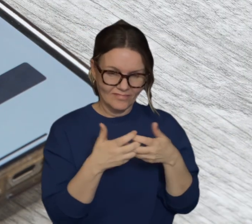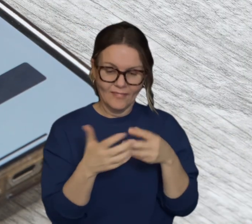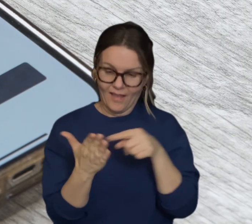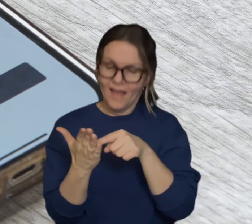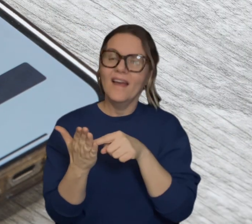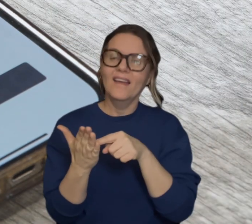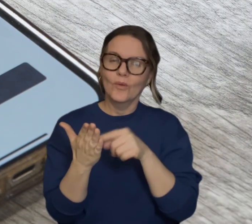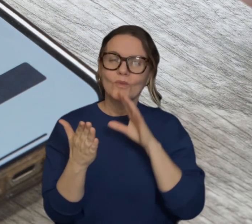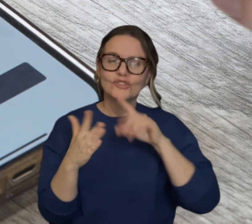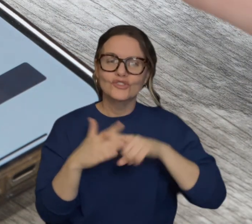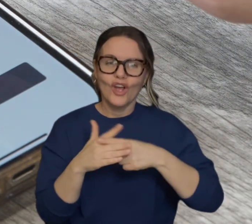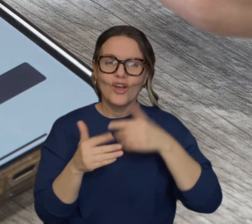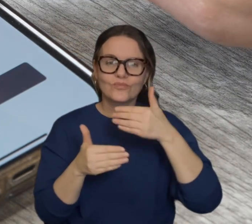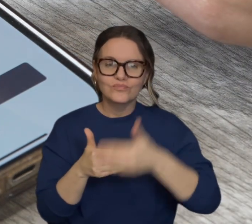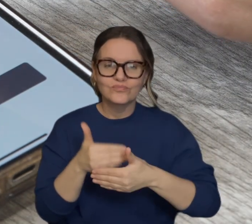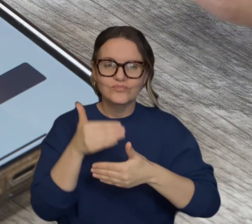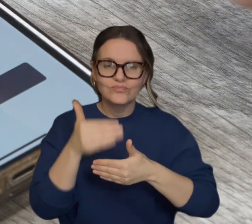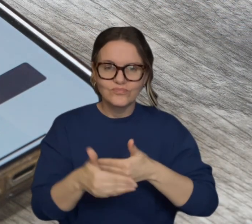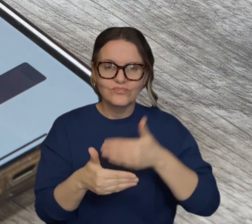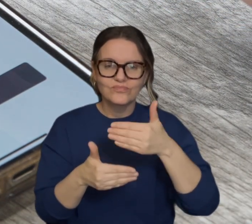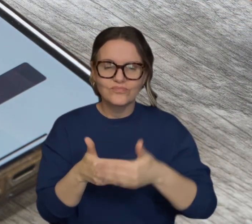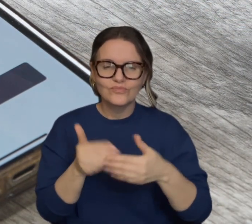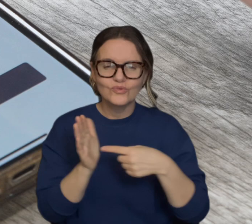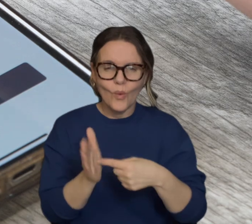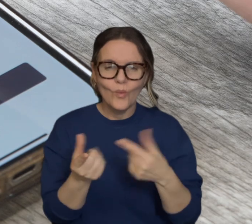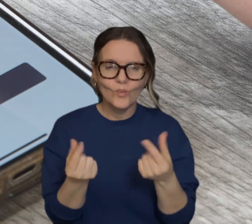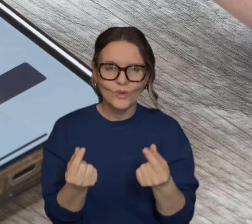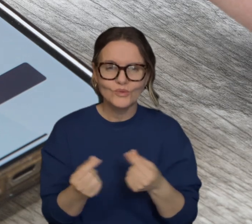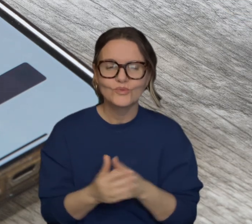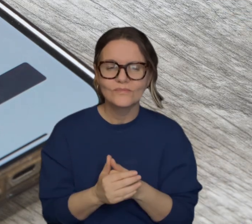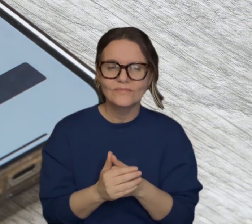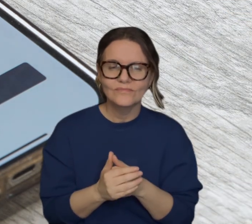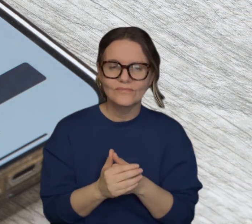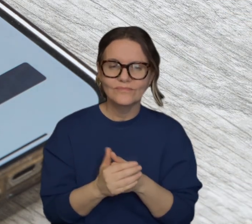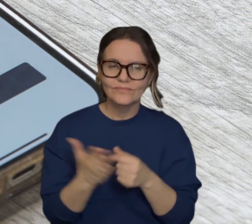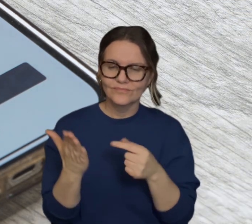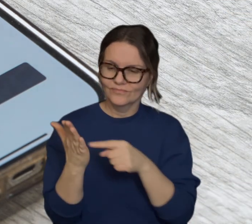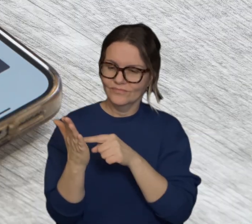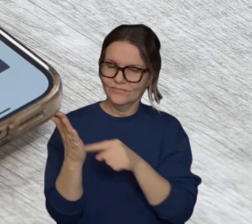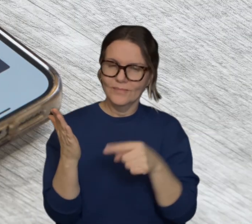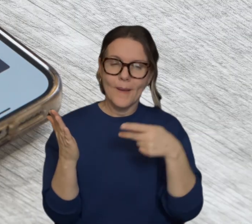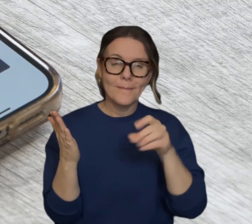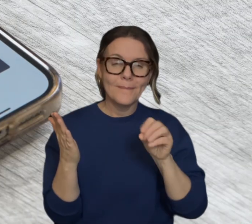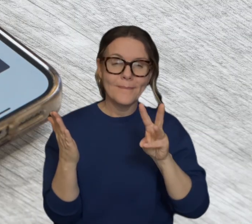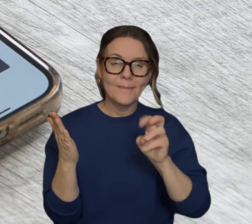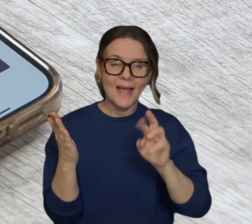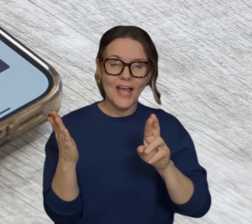if you hit connect it will walk you through how to connect by turning on the power of your pump